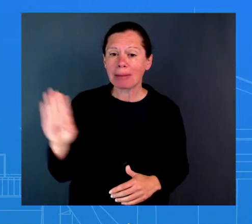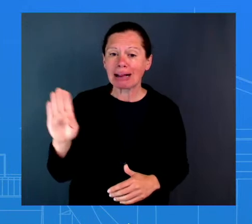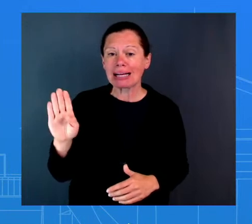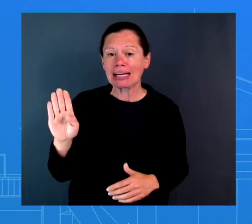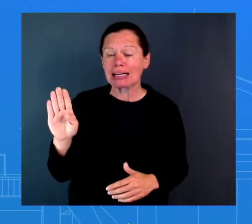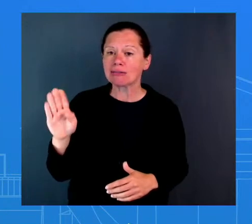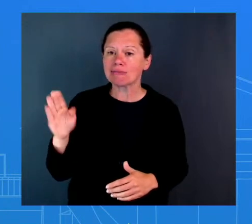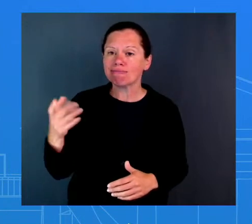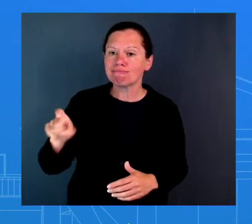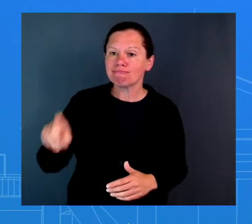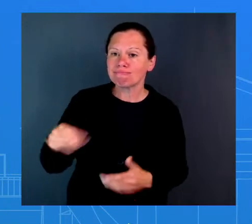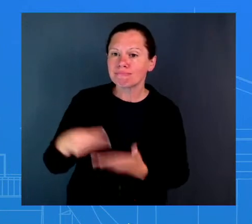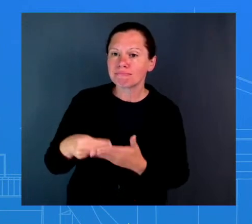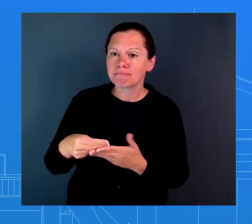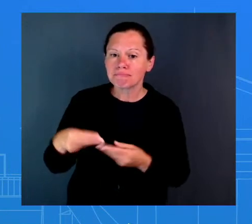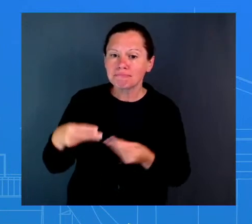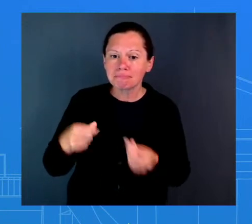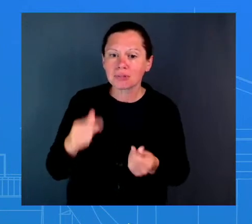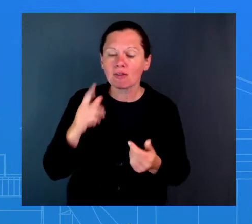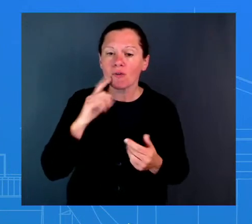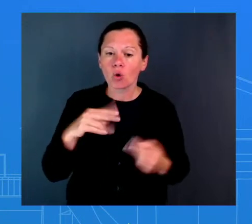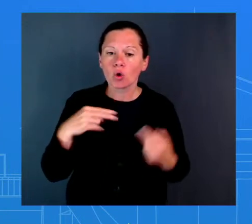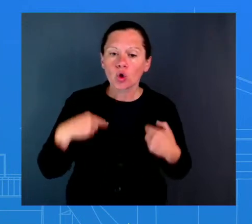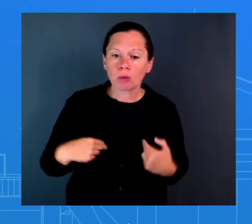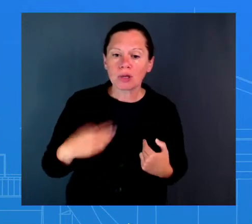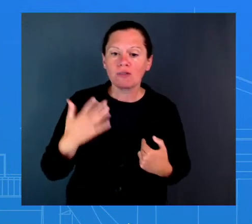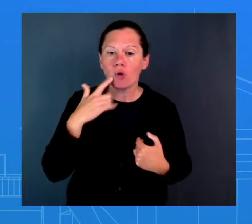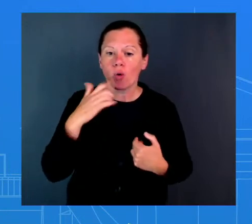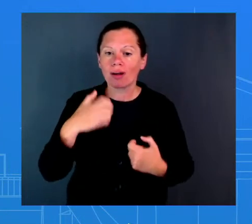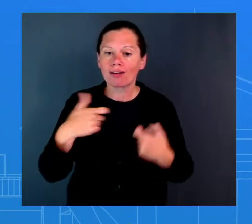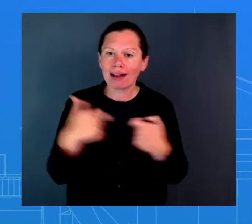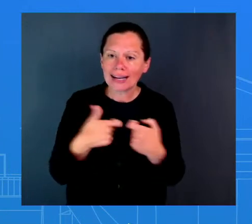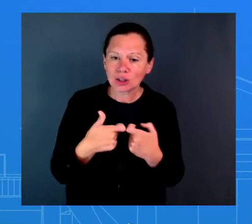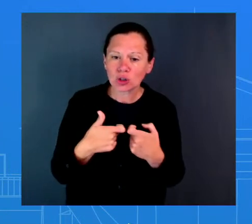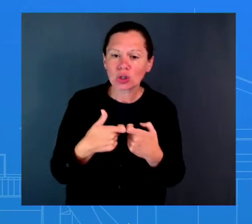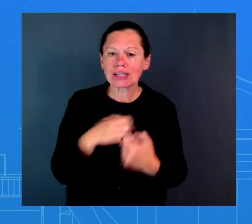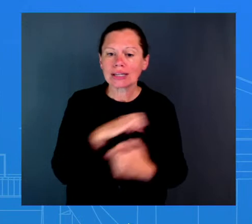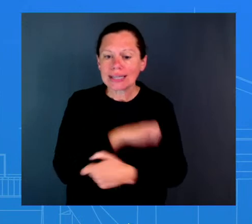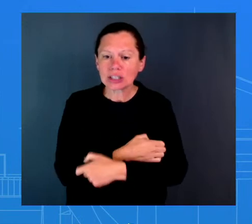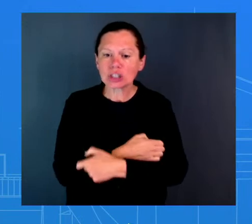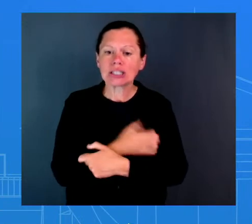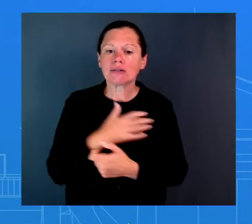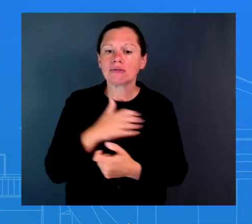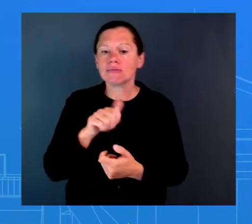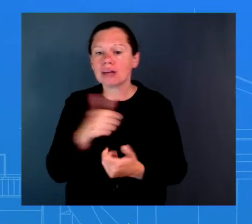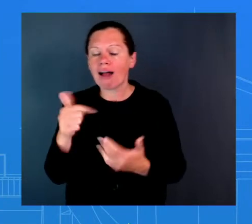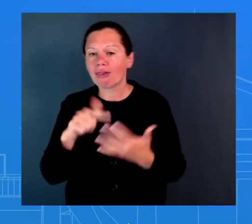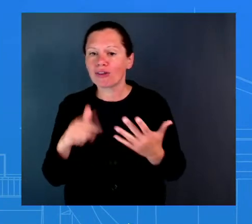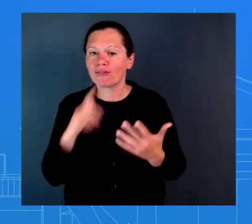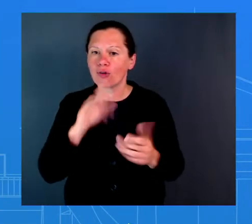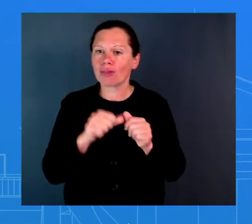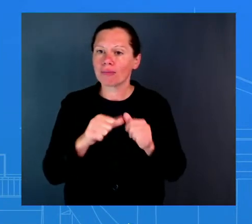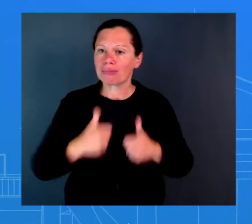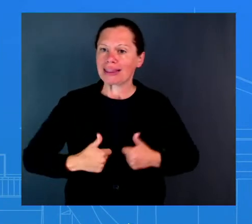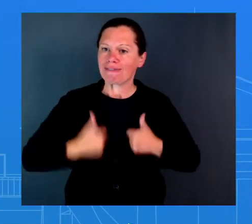that the basic livelihoods of Ukrainians, their humanitarian needs, basic food security needs,